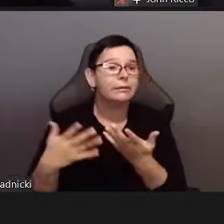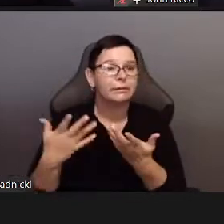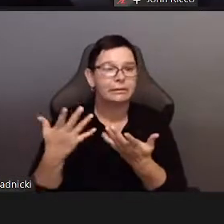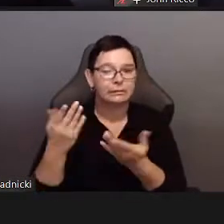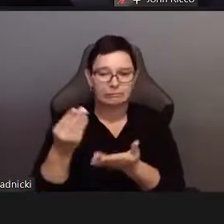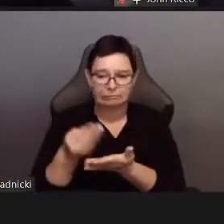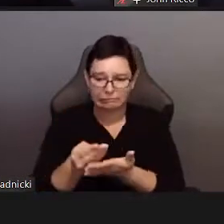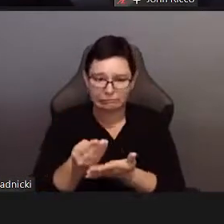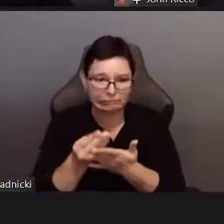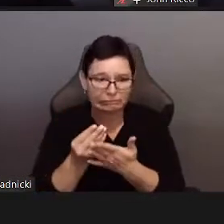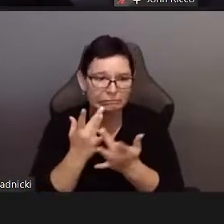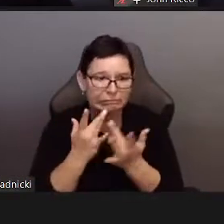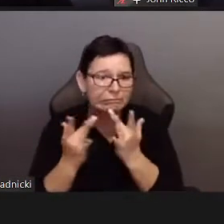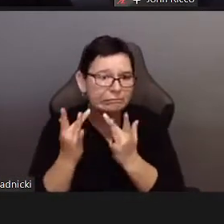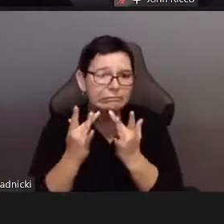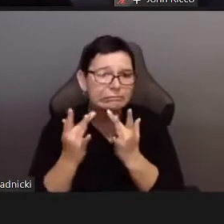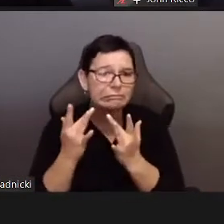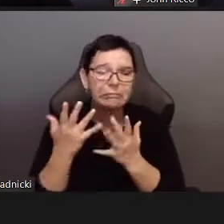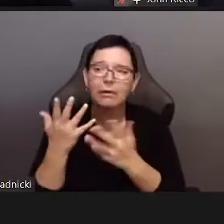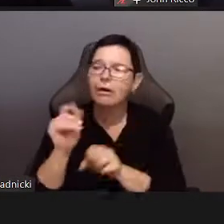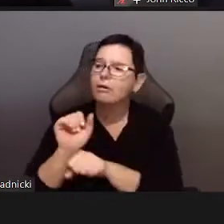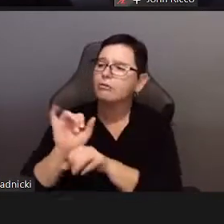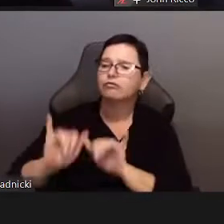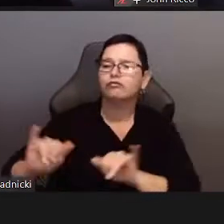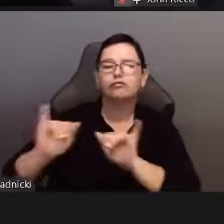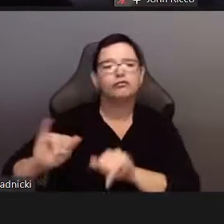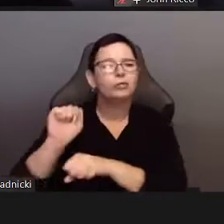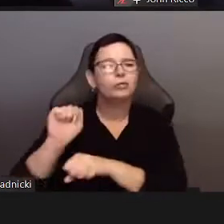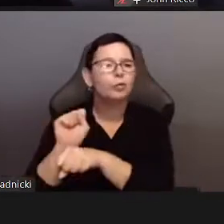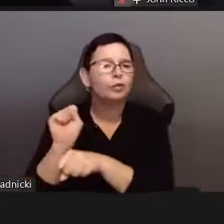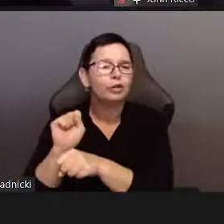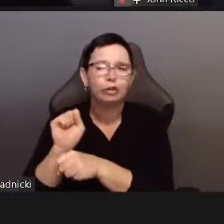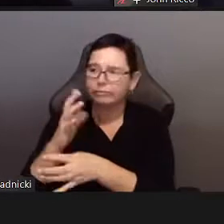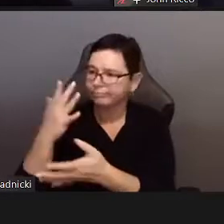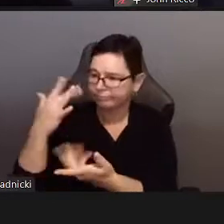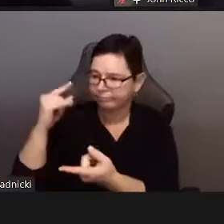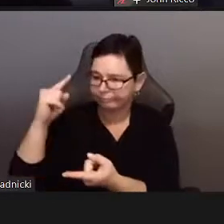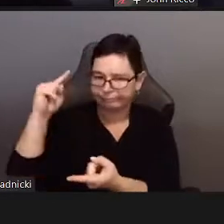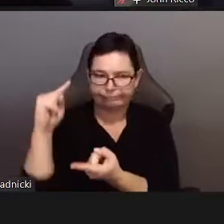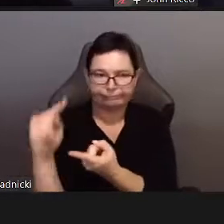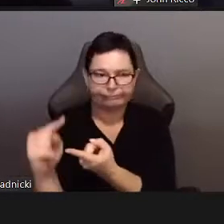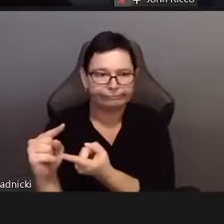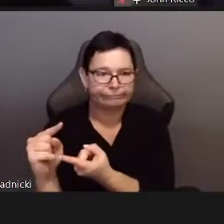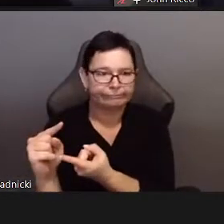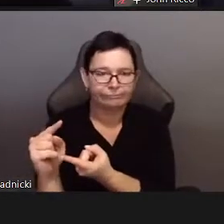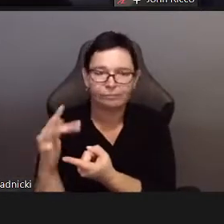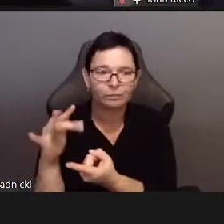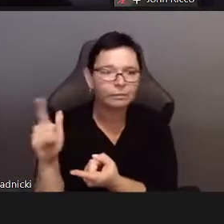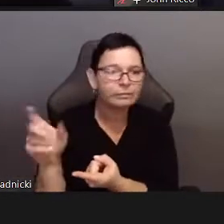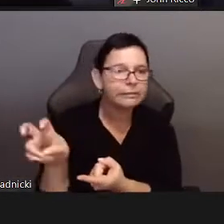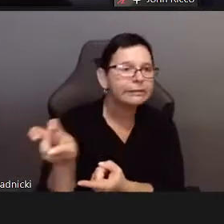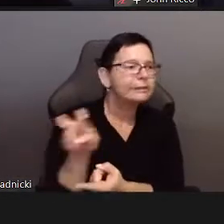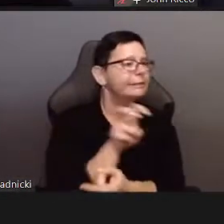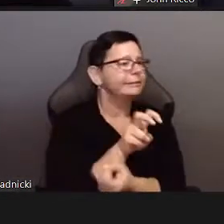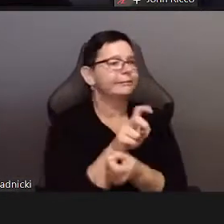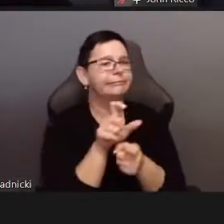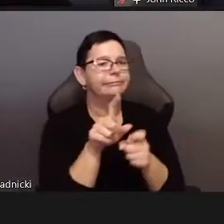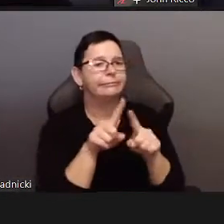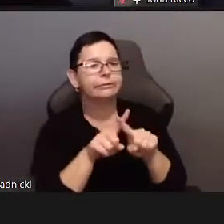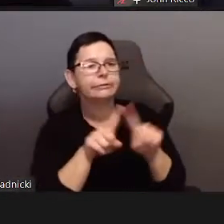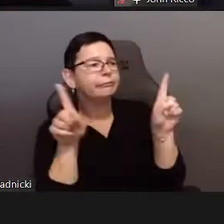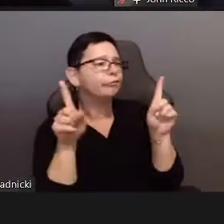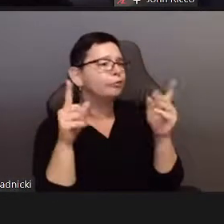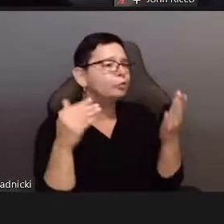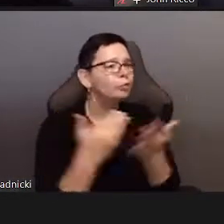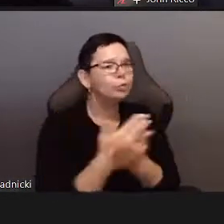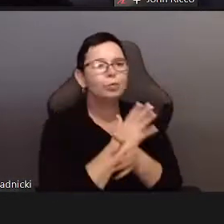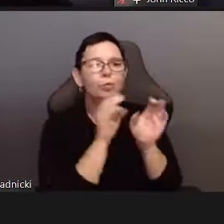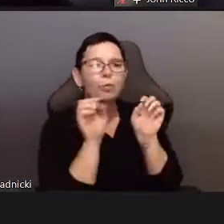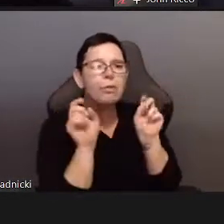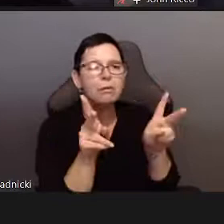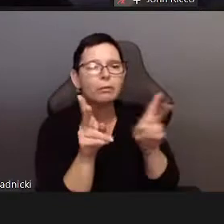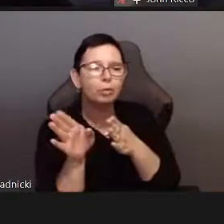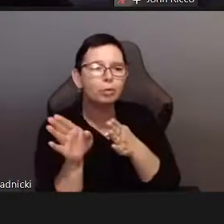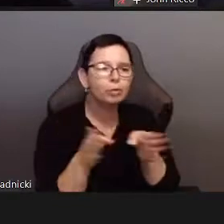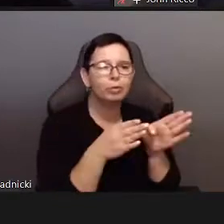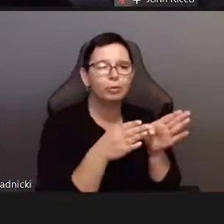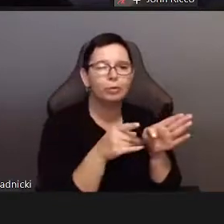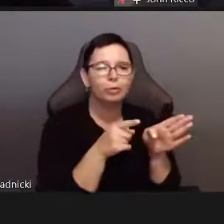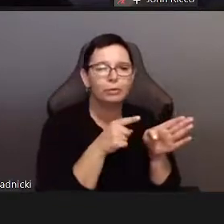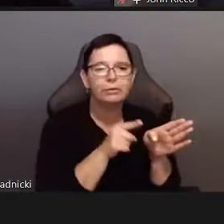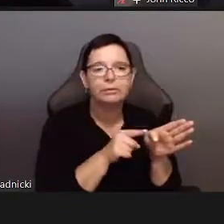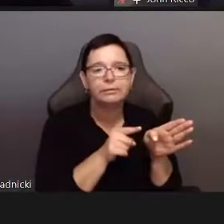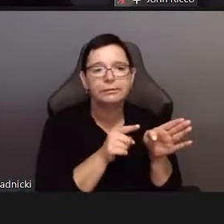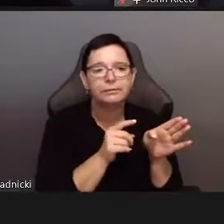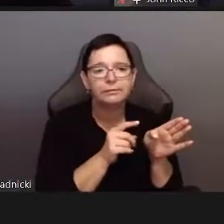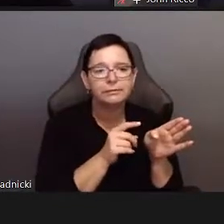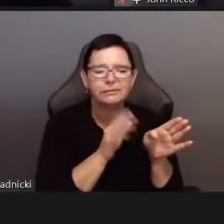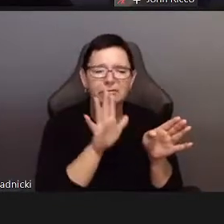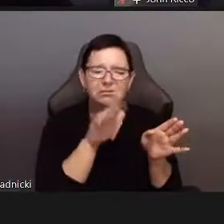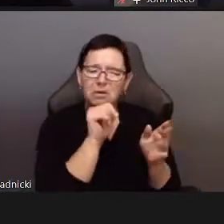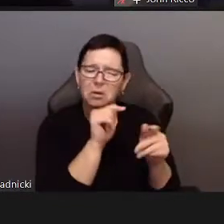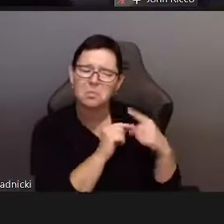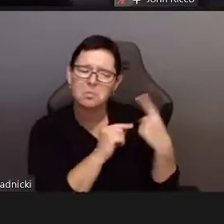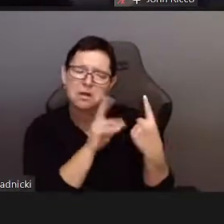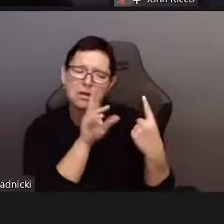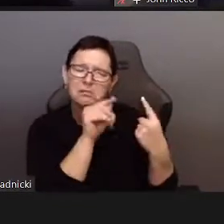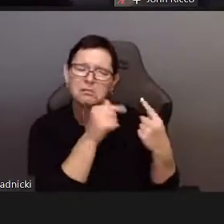is that people doing direct sex work were moving online in terms of safety and financial reasons.